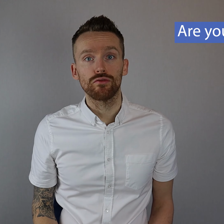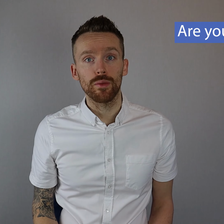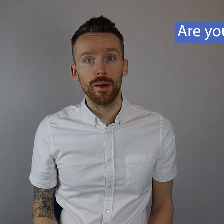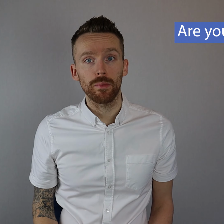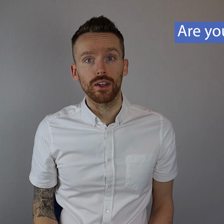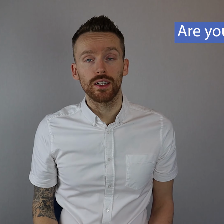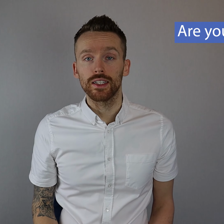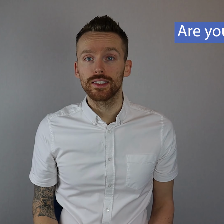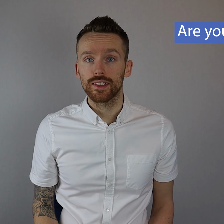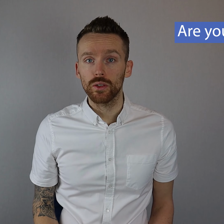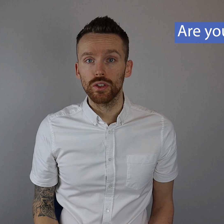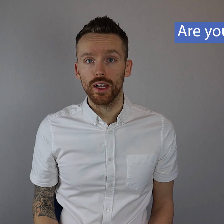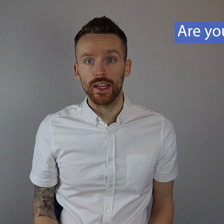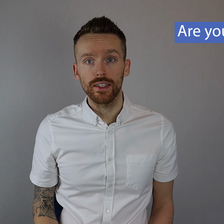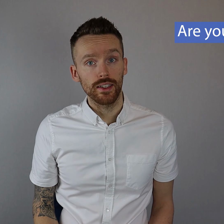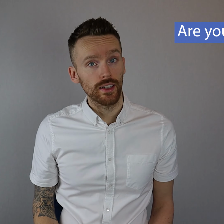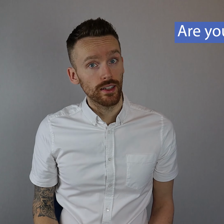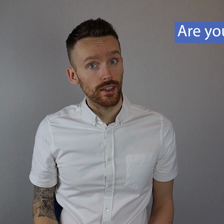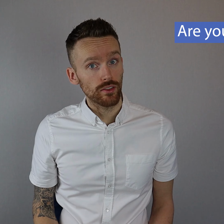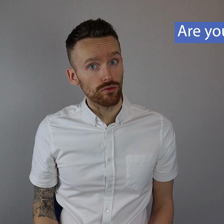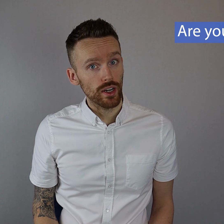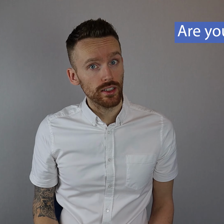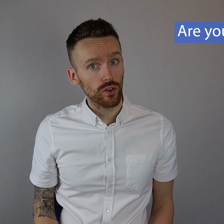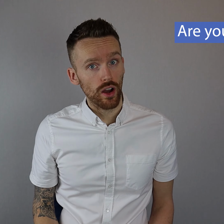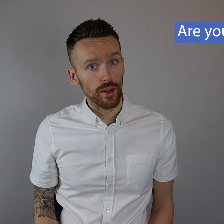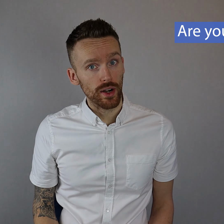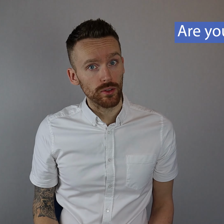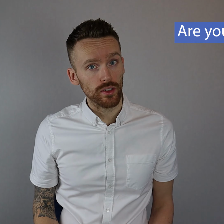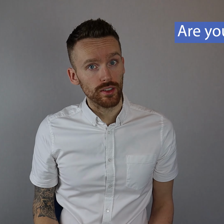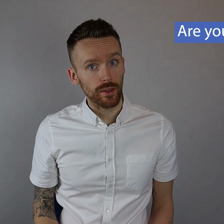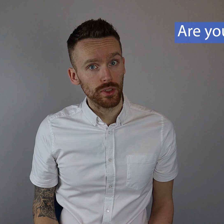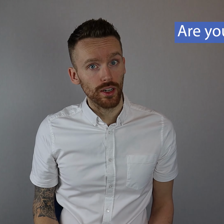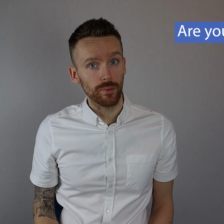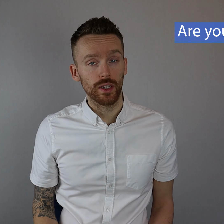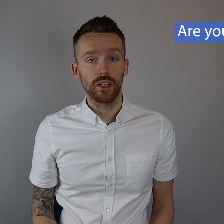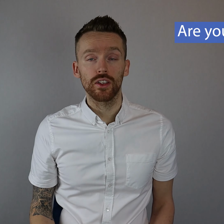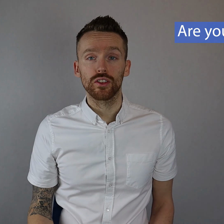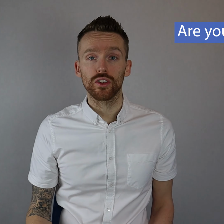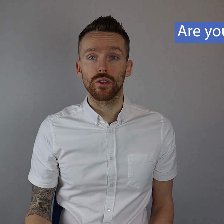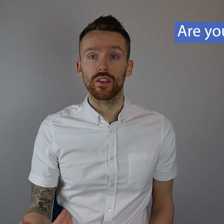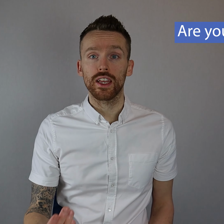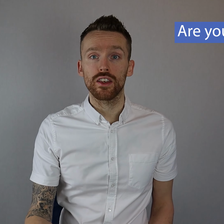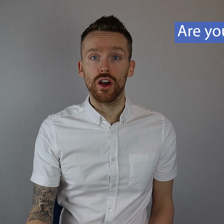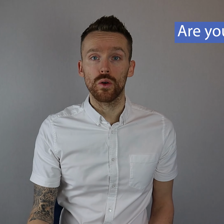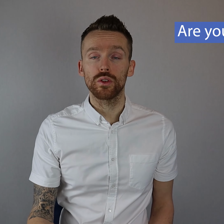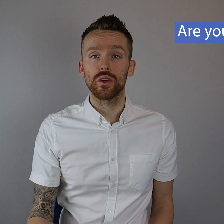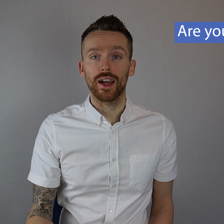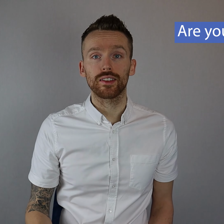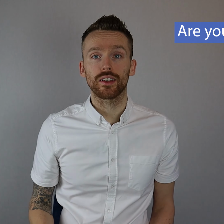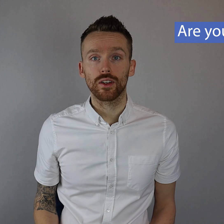Remember, tilt your head and raise your eyebrows at the same time so that they know you're asking a